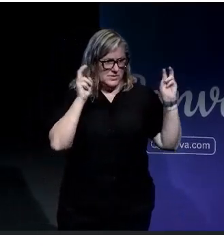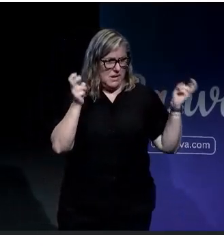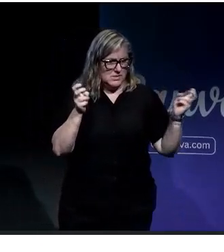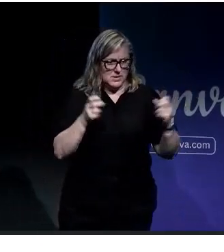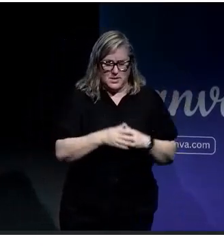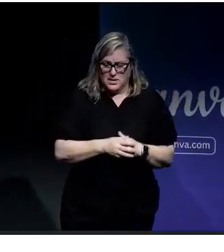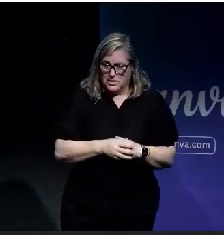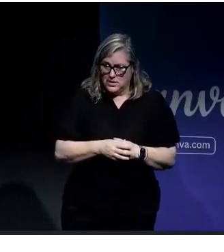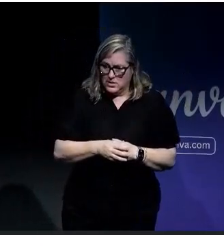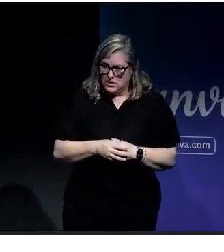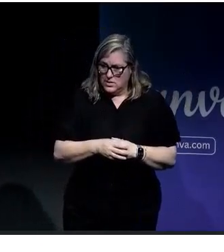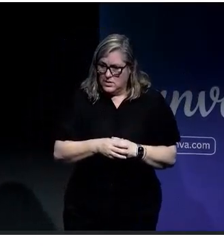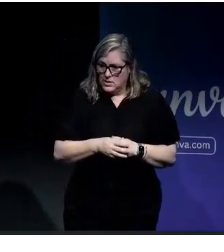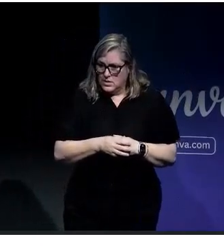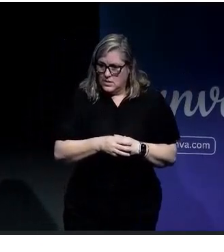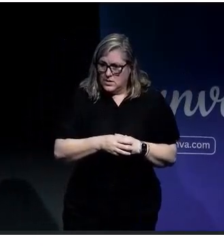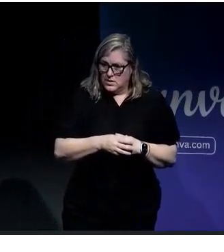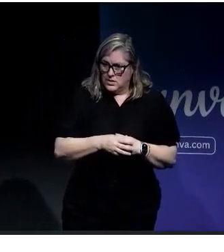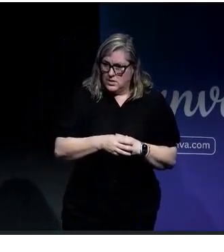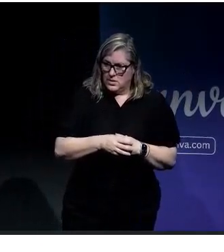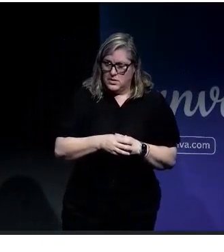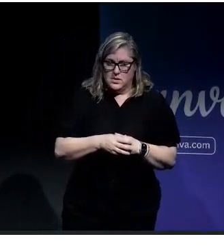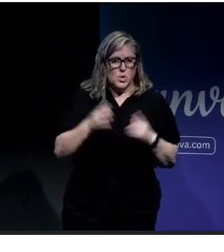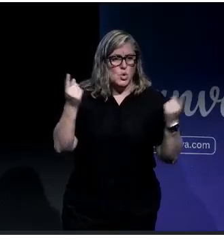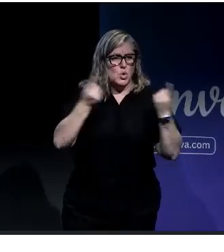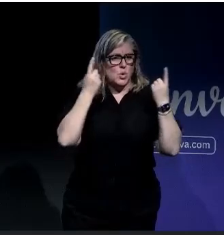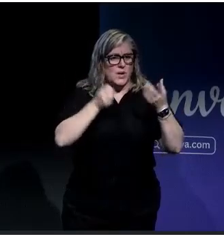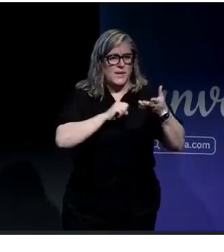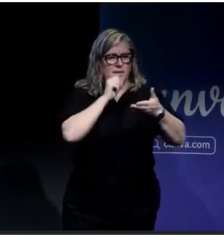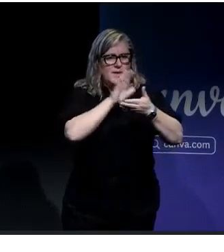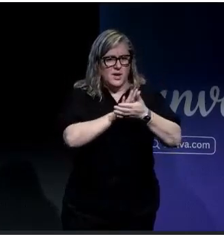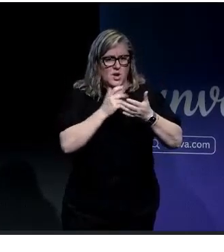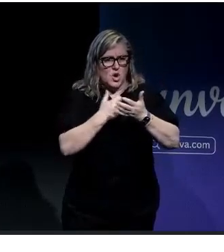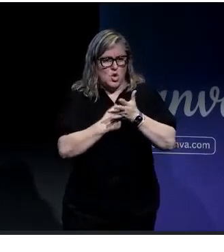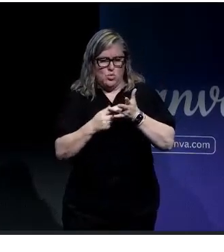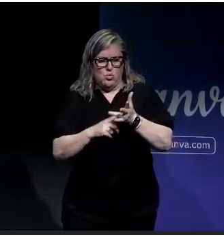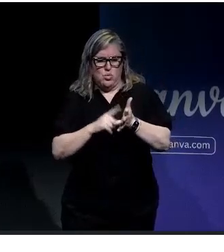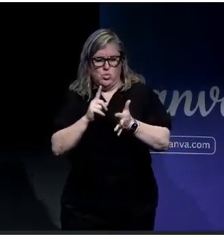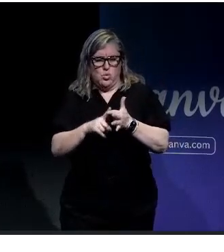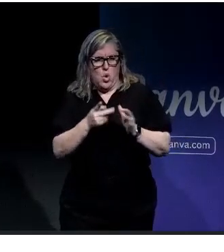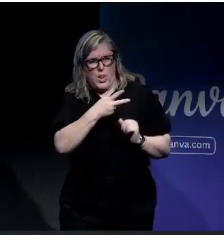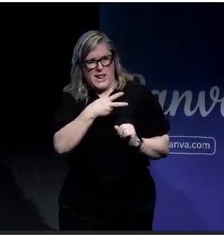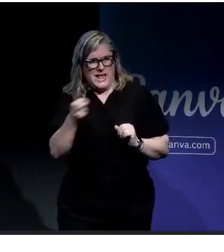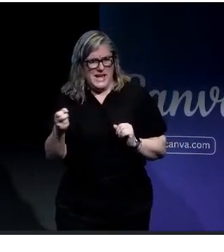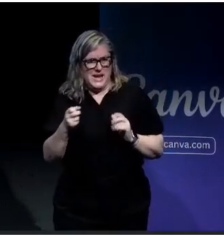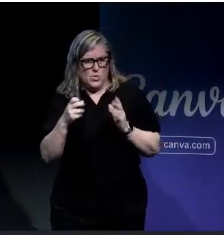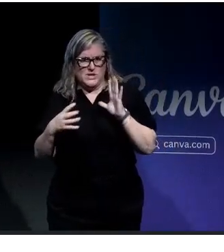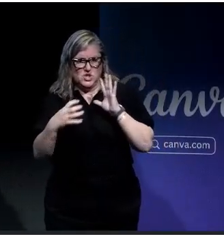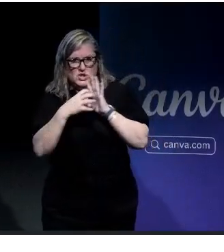So if whoever put a role equals image on this paragraph tag, wasn't me, definitely wasn't me.